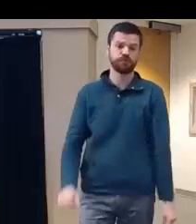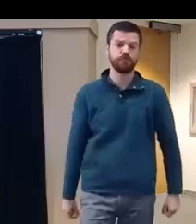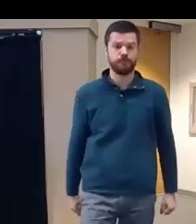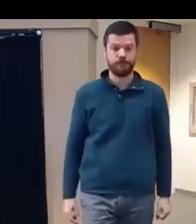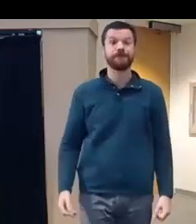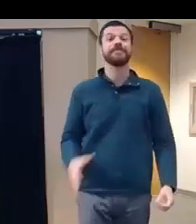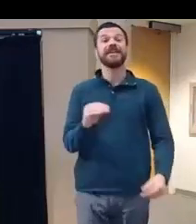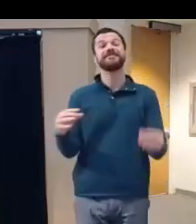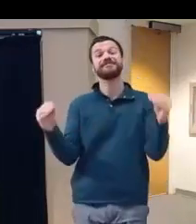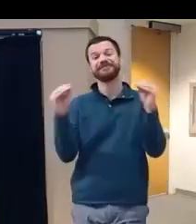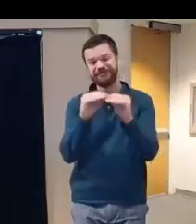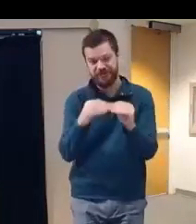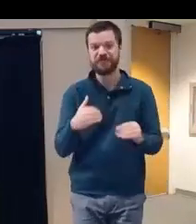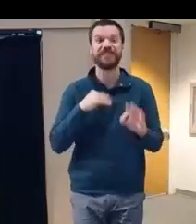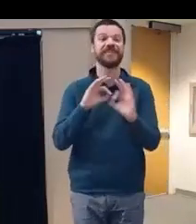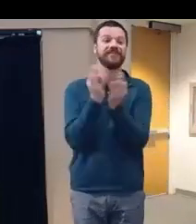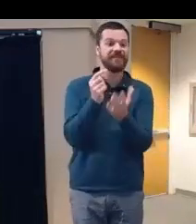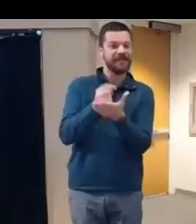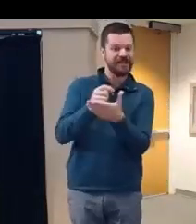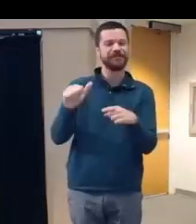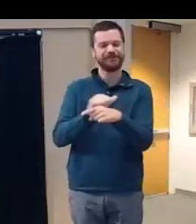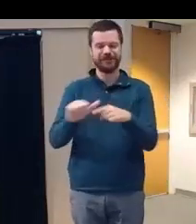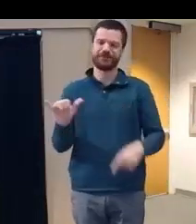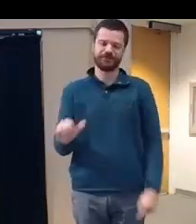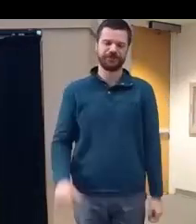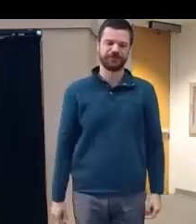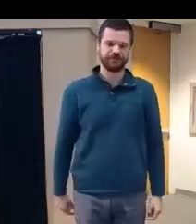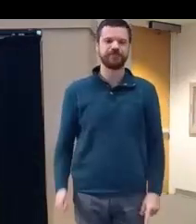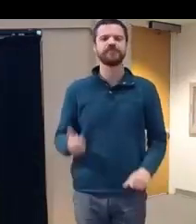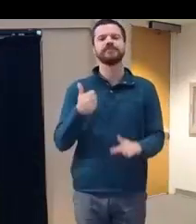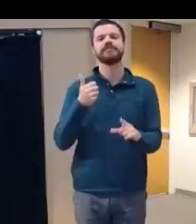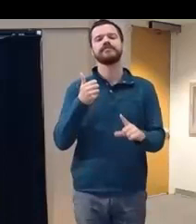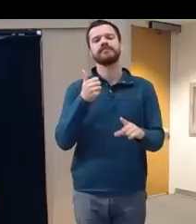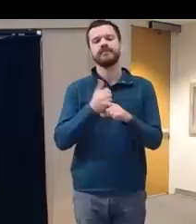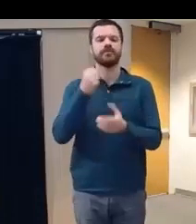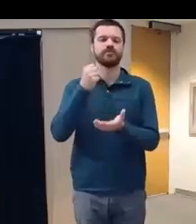there's more we have family therapy training which is a commission on accreditation for marriage and